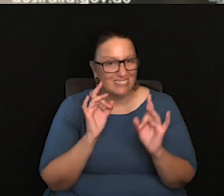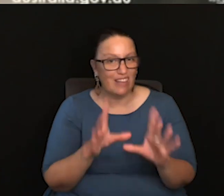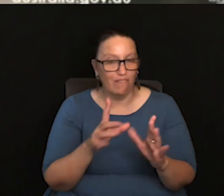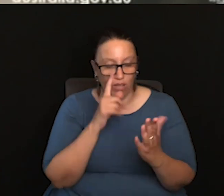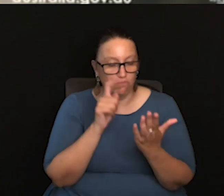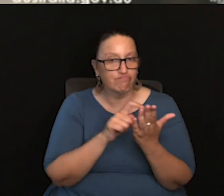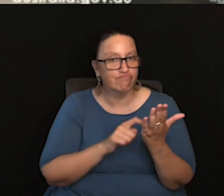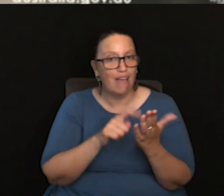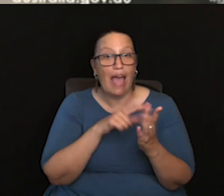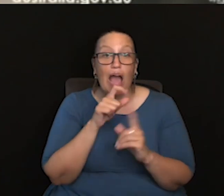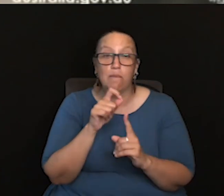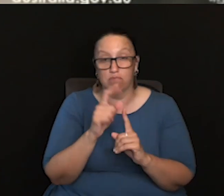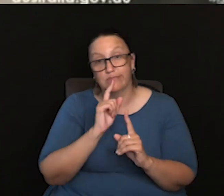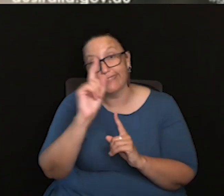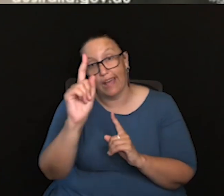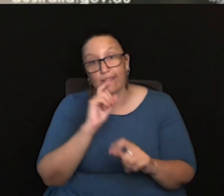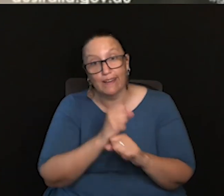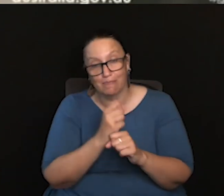And then the last question up the back, please?